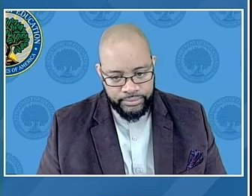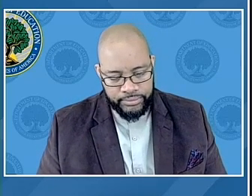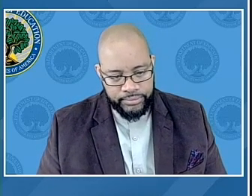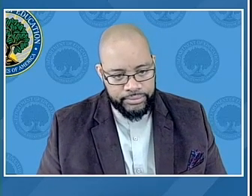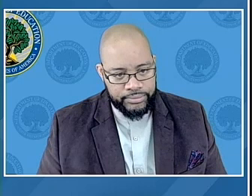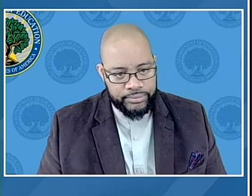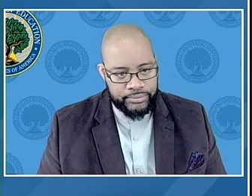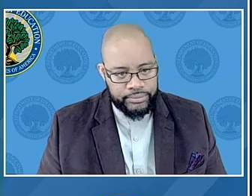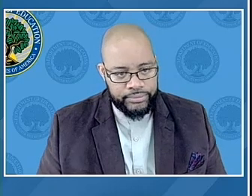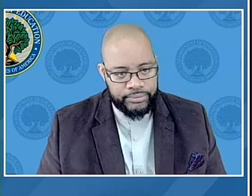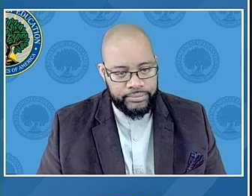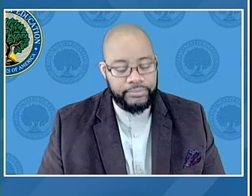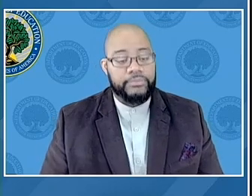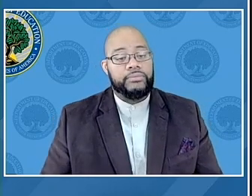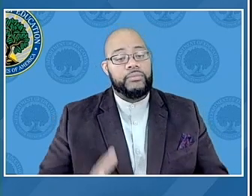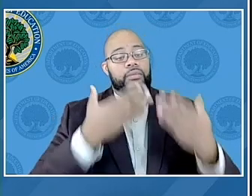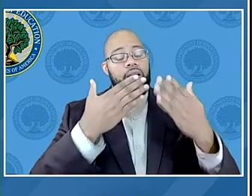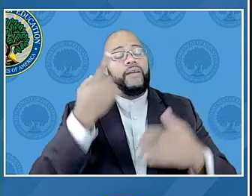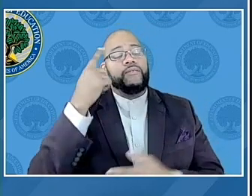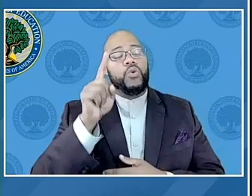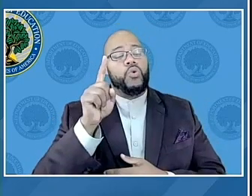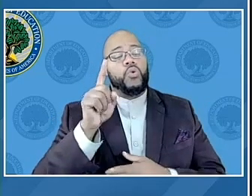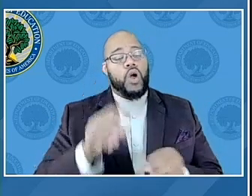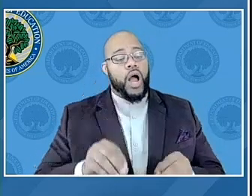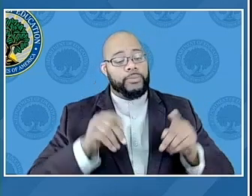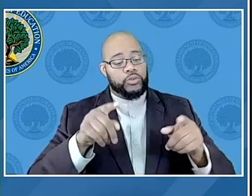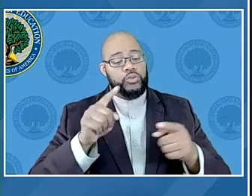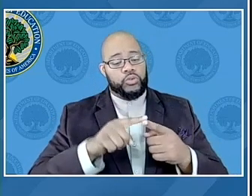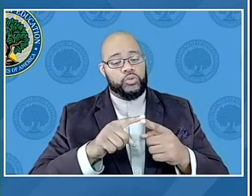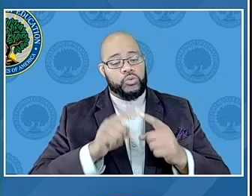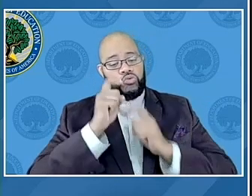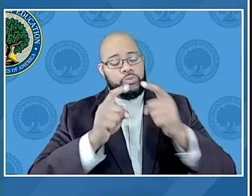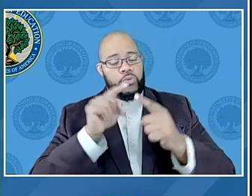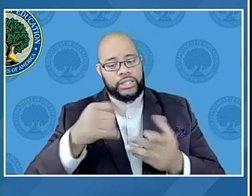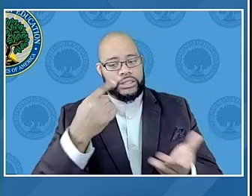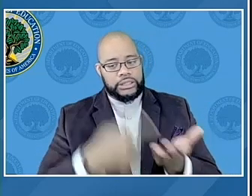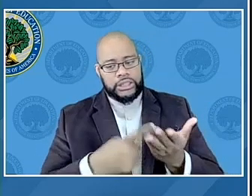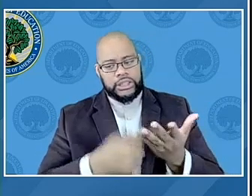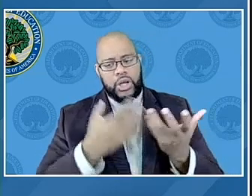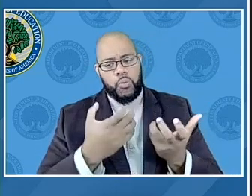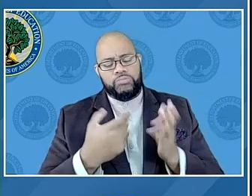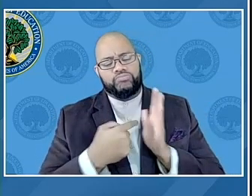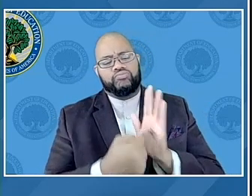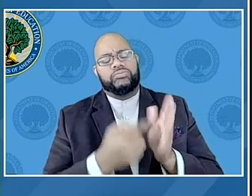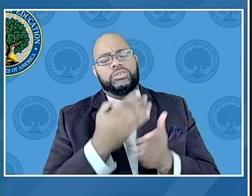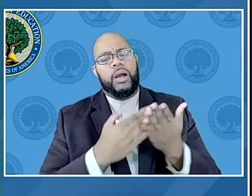Hi, thank you for the opportunity to contribute to this discussion. I want to highlight some issues or